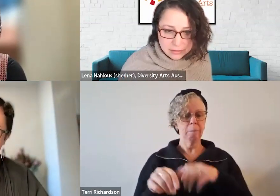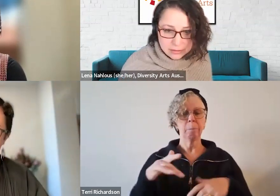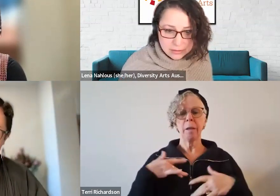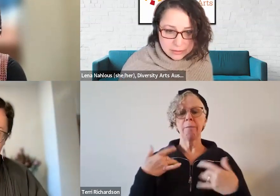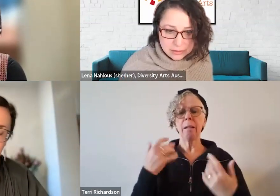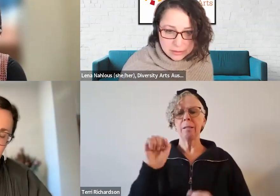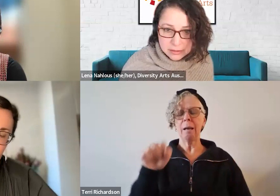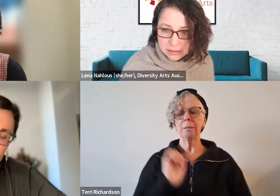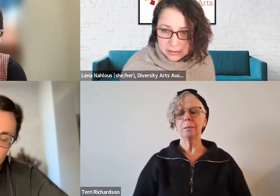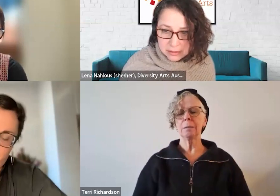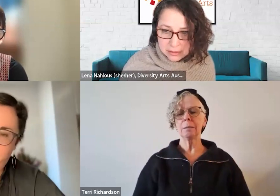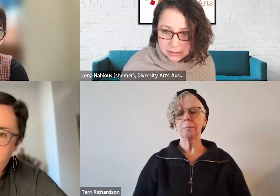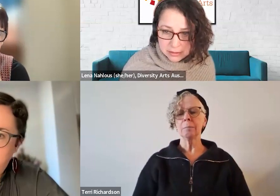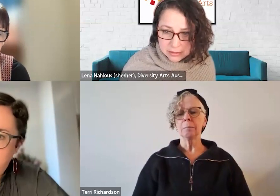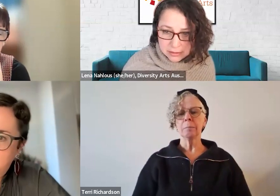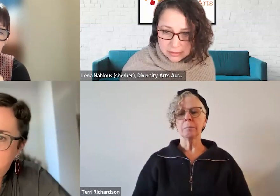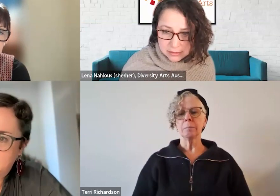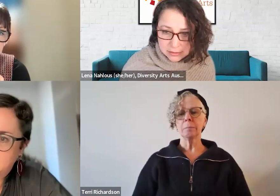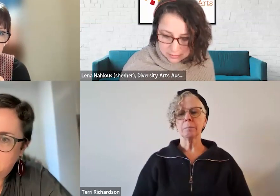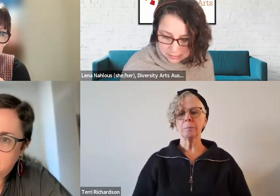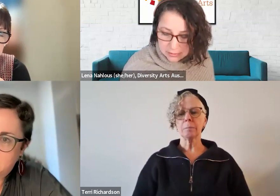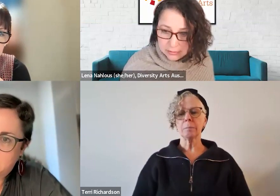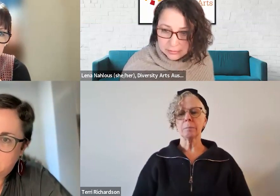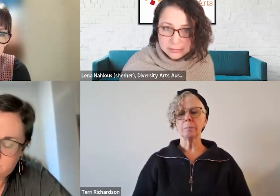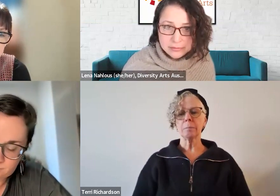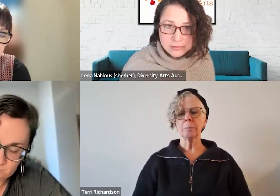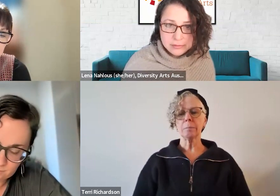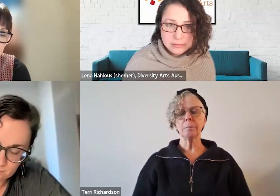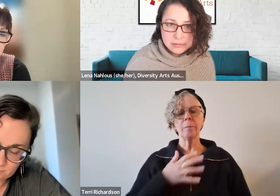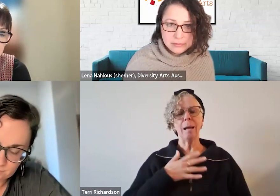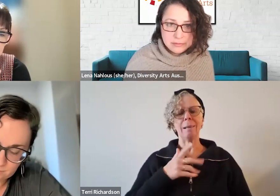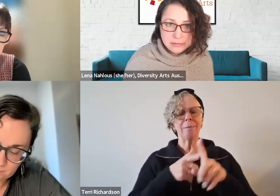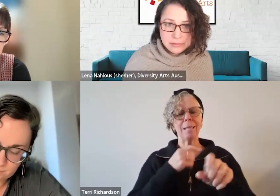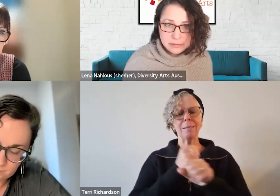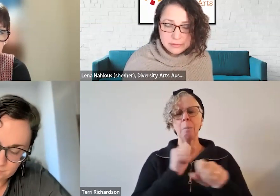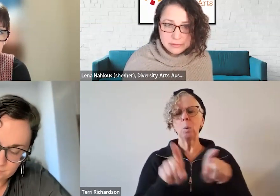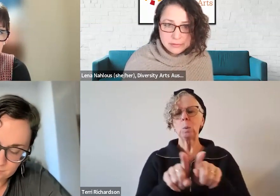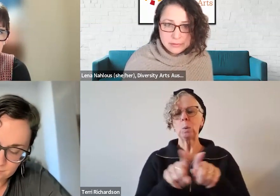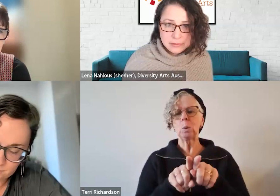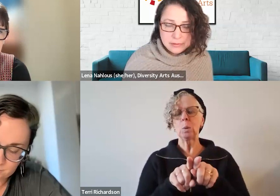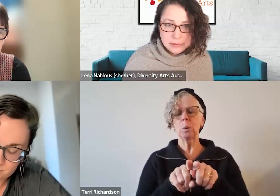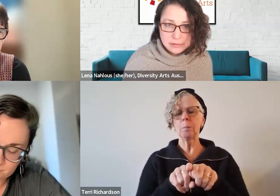I think and I love the example just then of an inexperienced